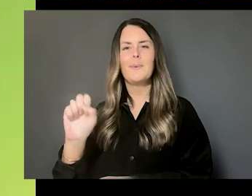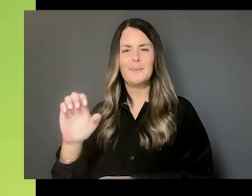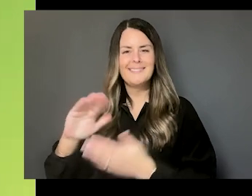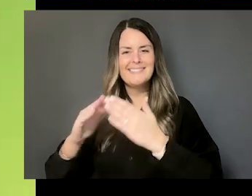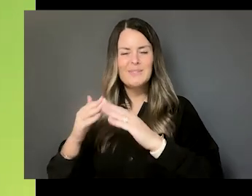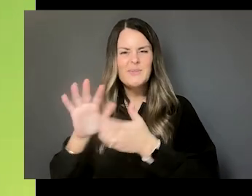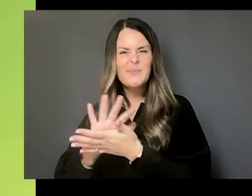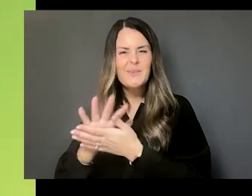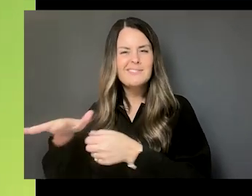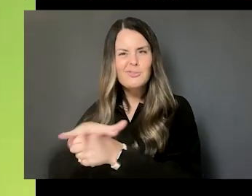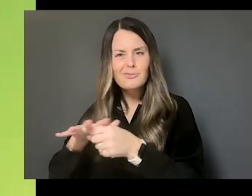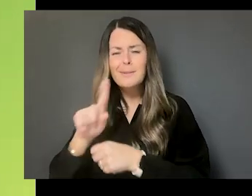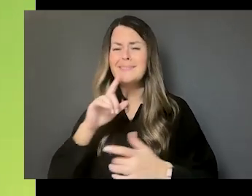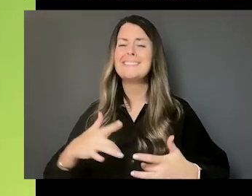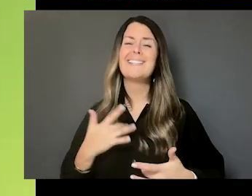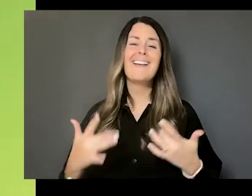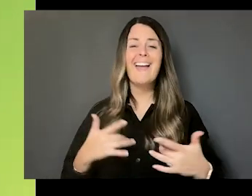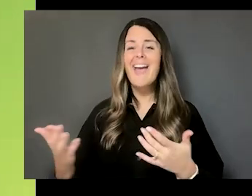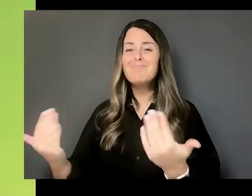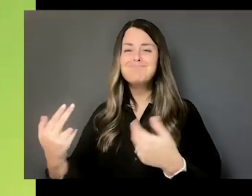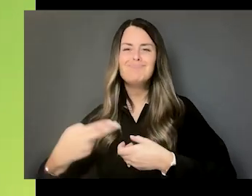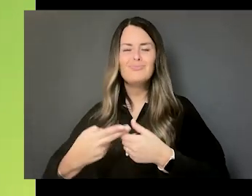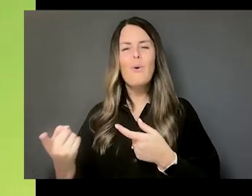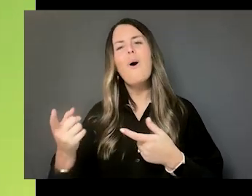And we're so excited to have them join us today and share their insights with us.